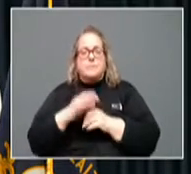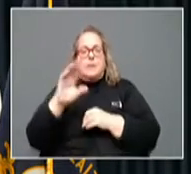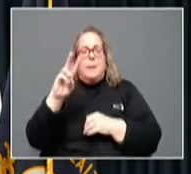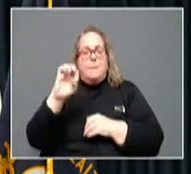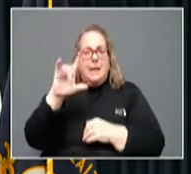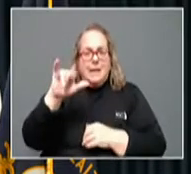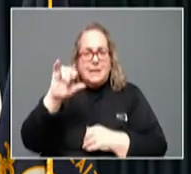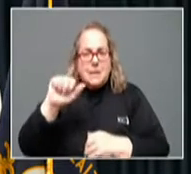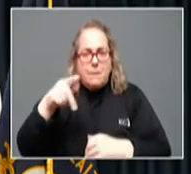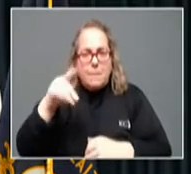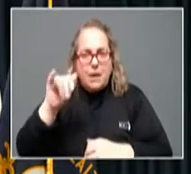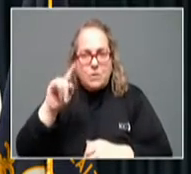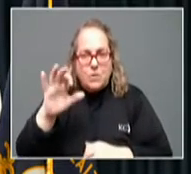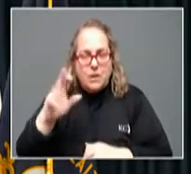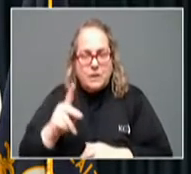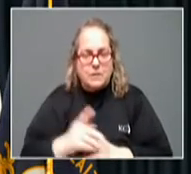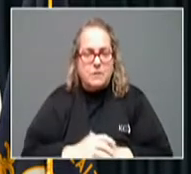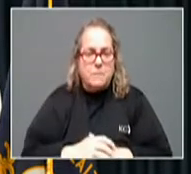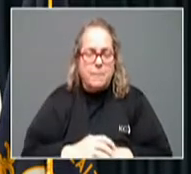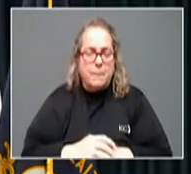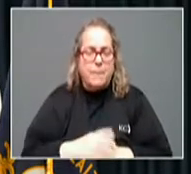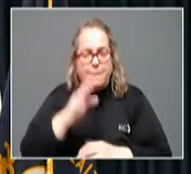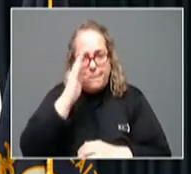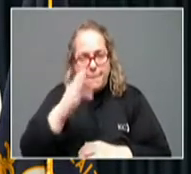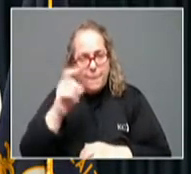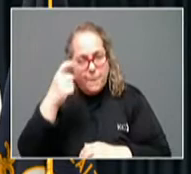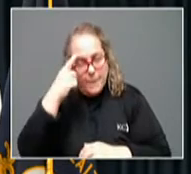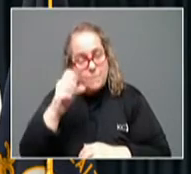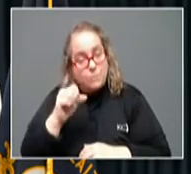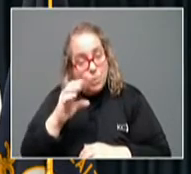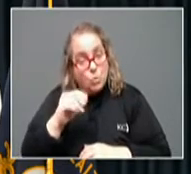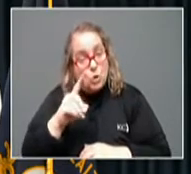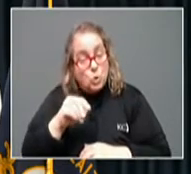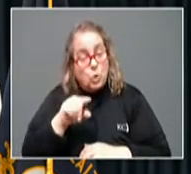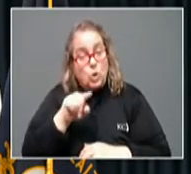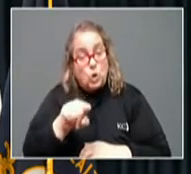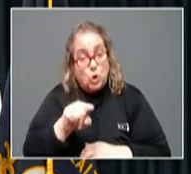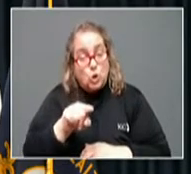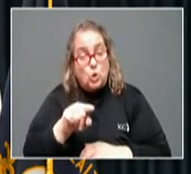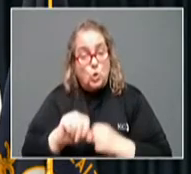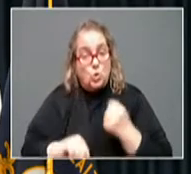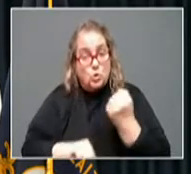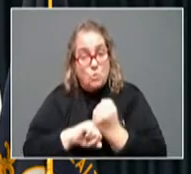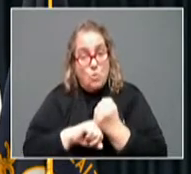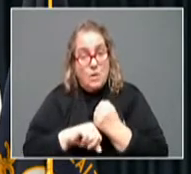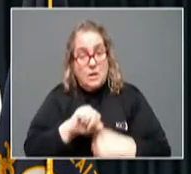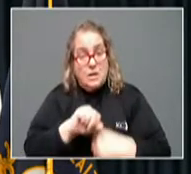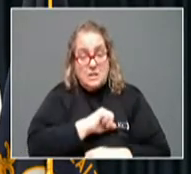Hi governor. Um so do you support Senator Alvarado's resolution to